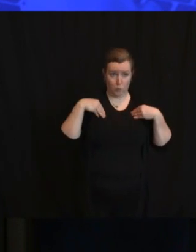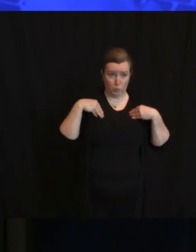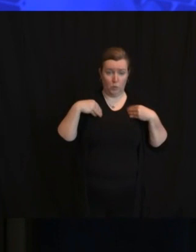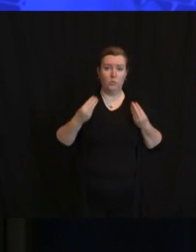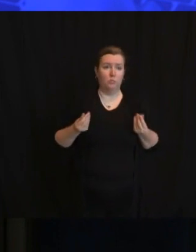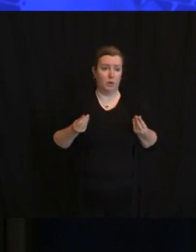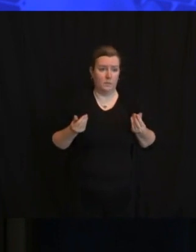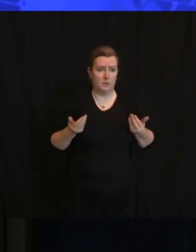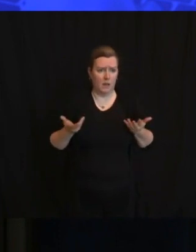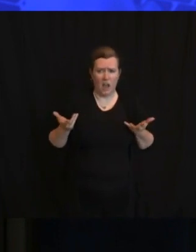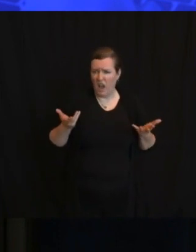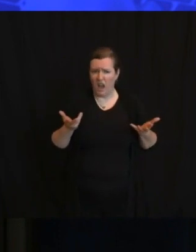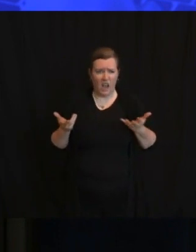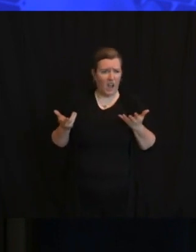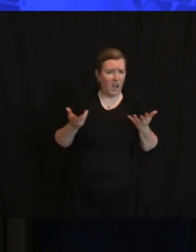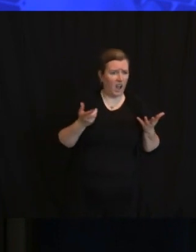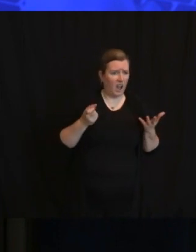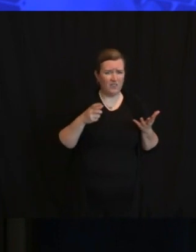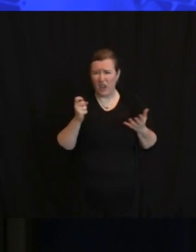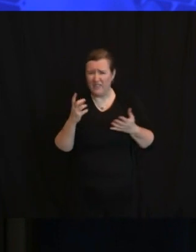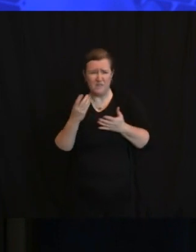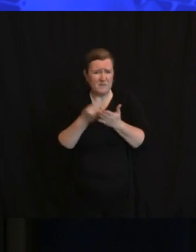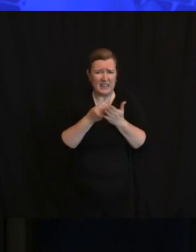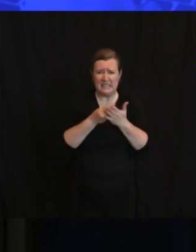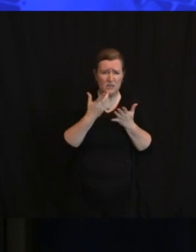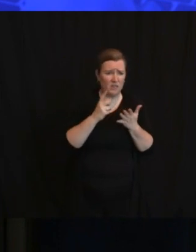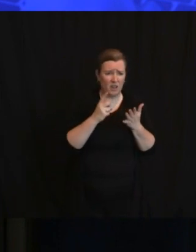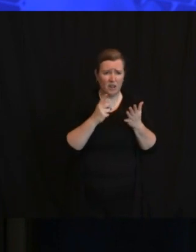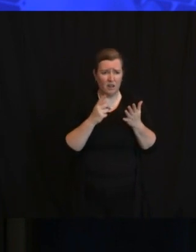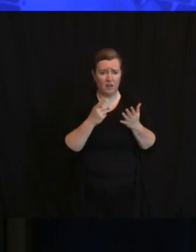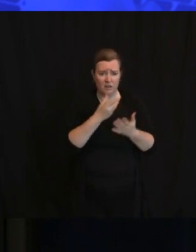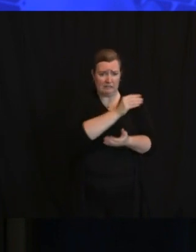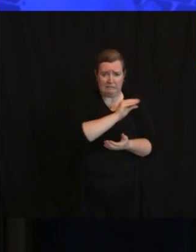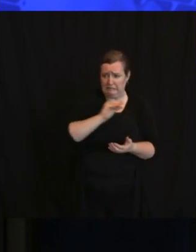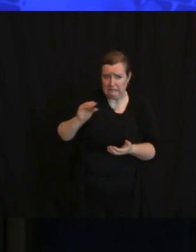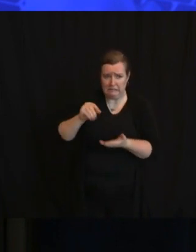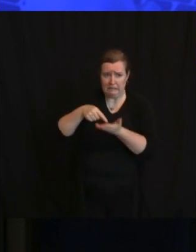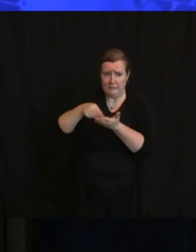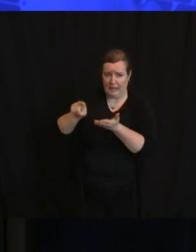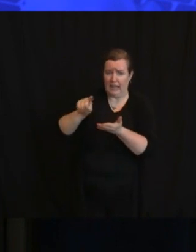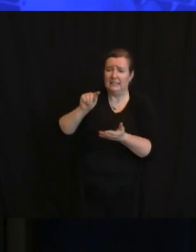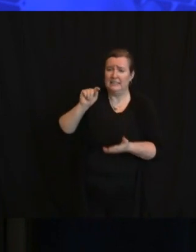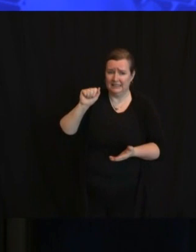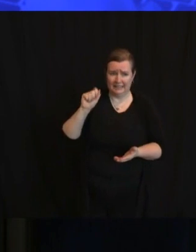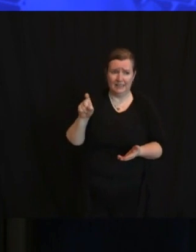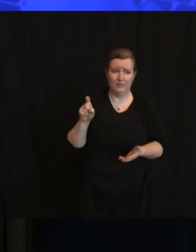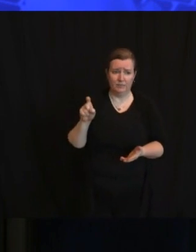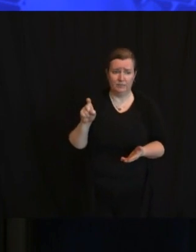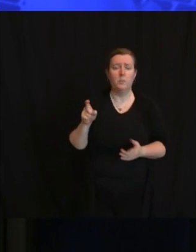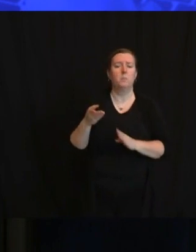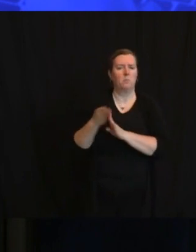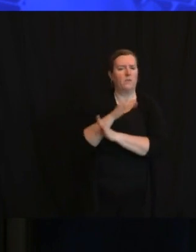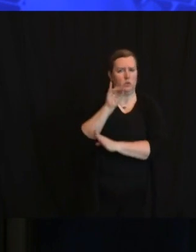ANNOUNCED, IT WILL ALLOW NEW JERSEY PROPERTY OWNERS THAT NEED EXTRA TIME TO GET THEIR